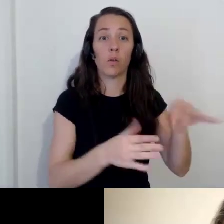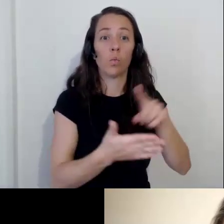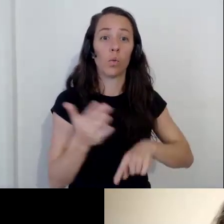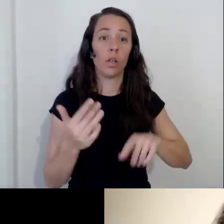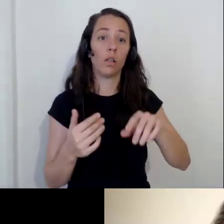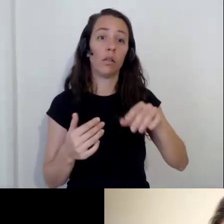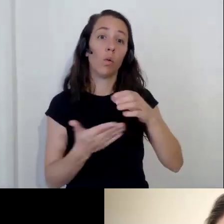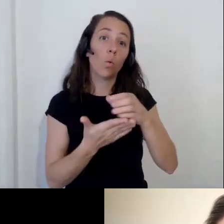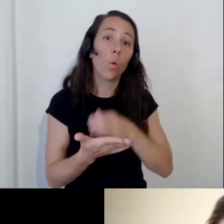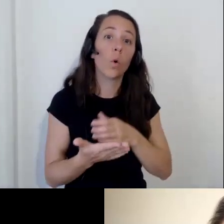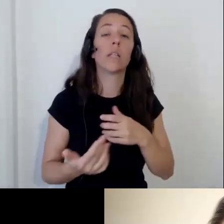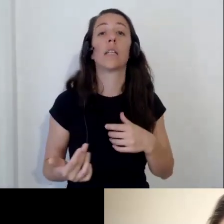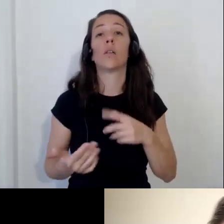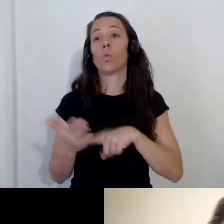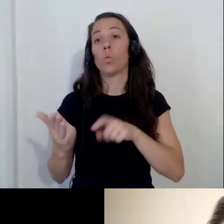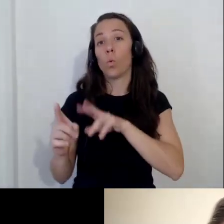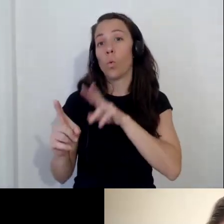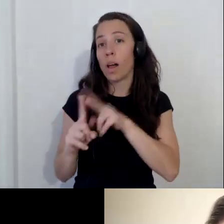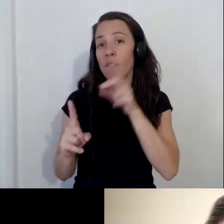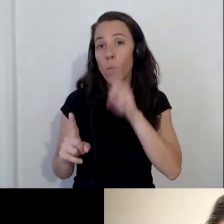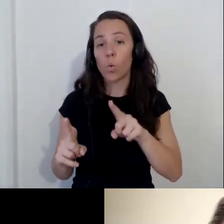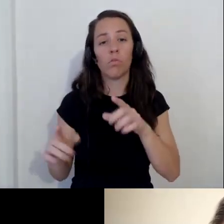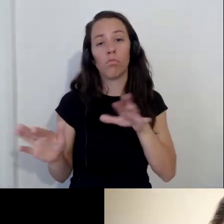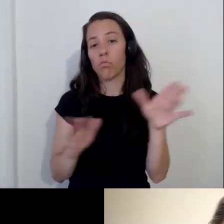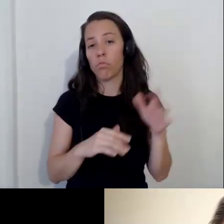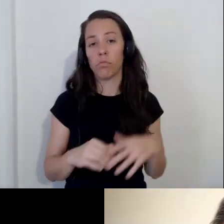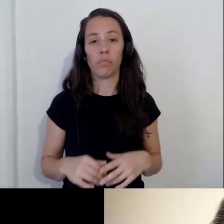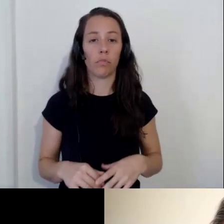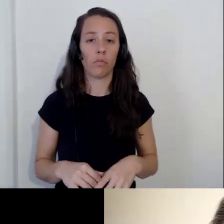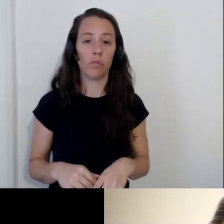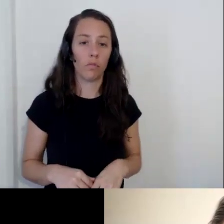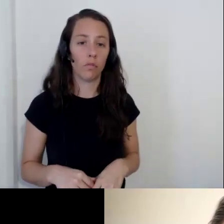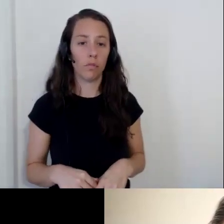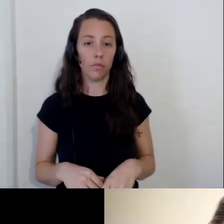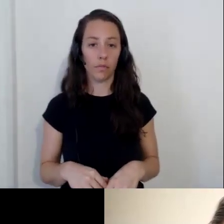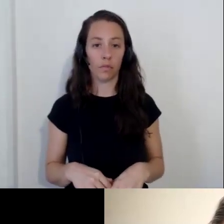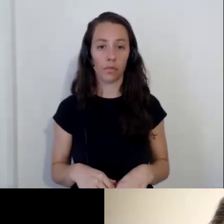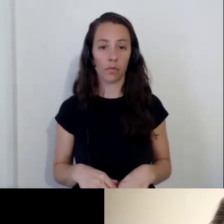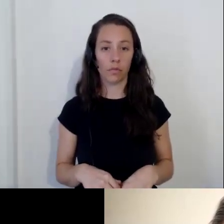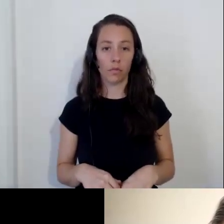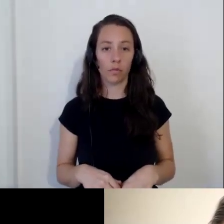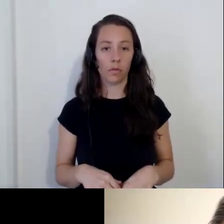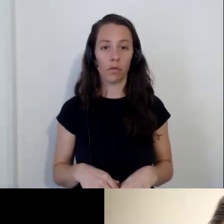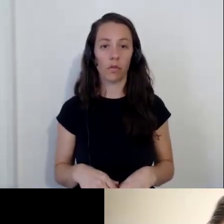you may want to apply for and so forth. >> NIKKI POWIS: Wonderful. Is this only